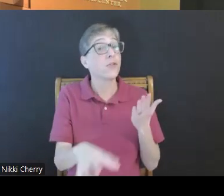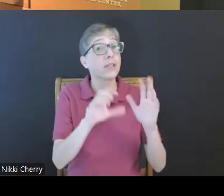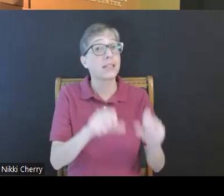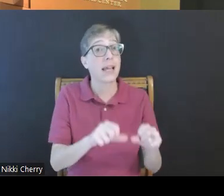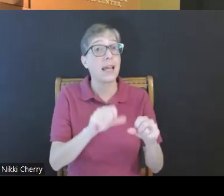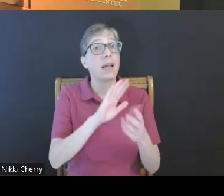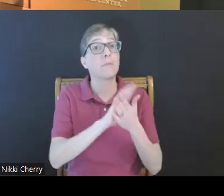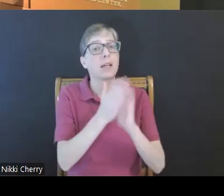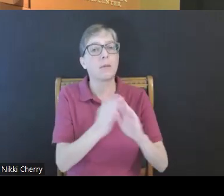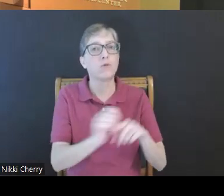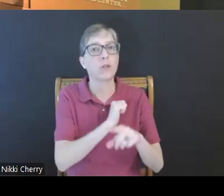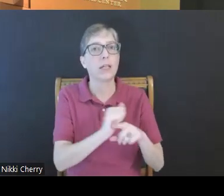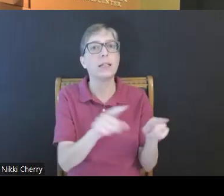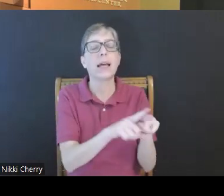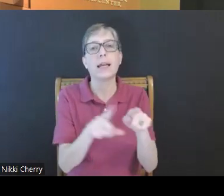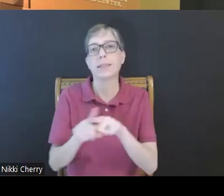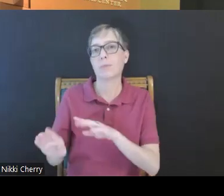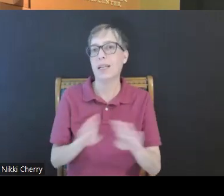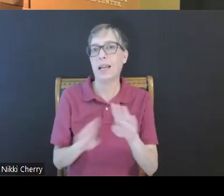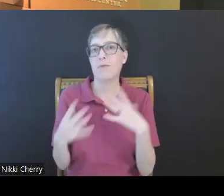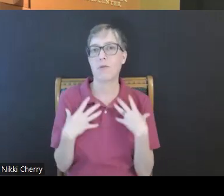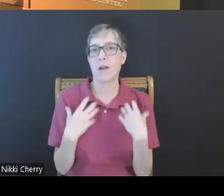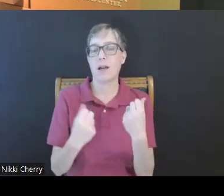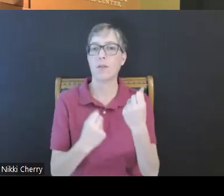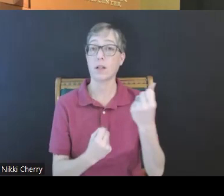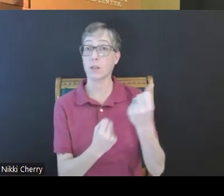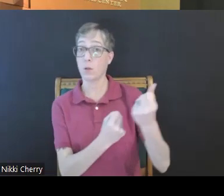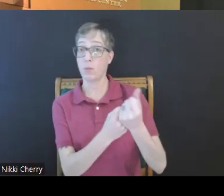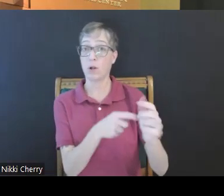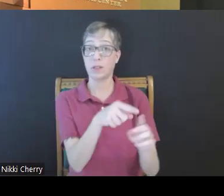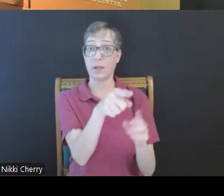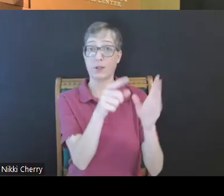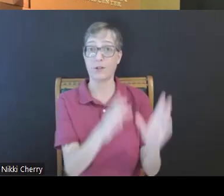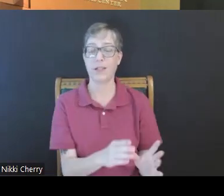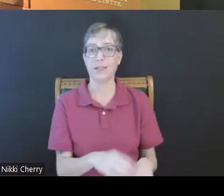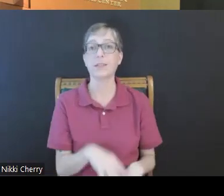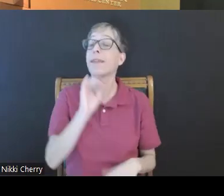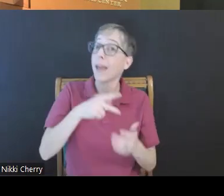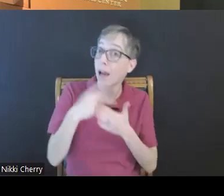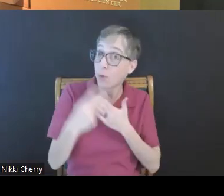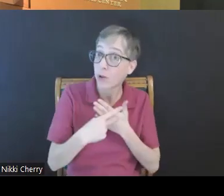support Specialists uh this is a program uh where you're learning as an undergraduate Psychology